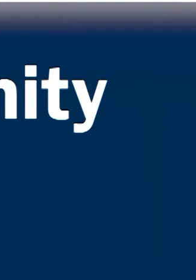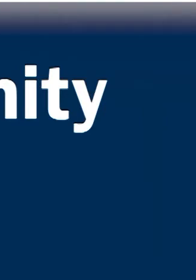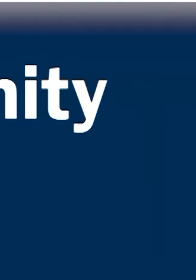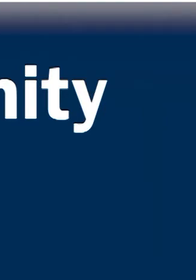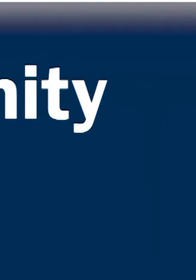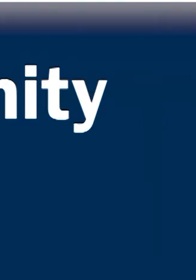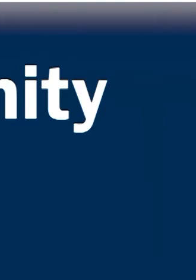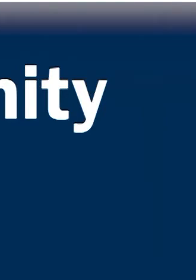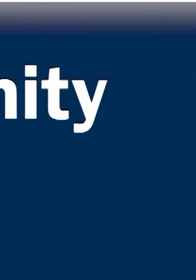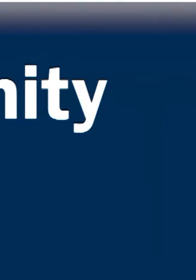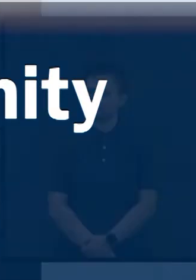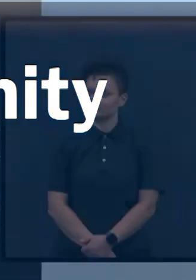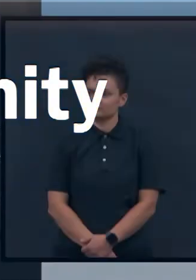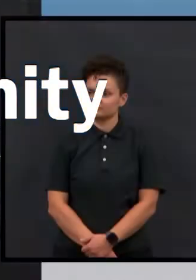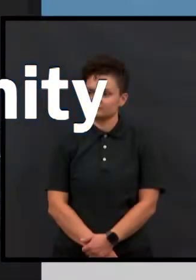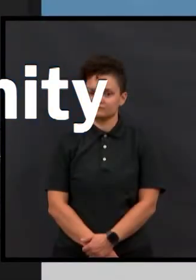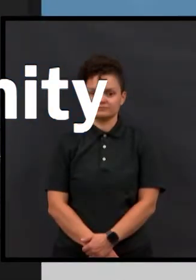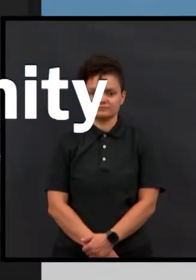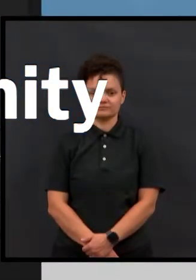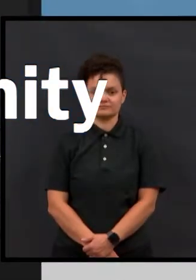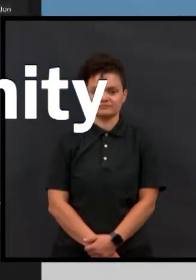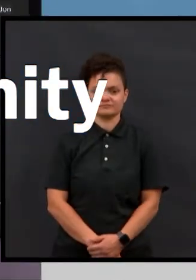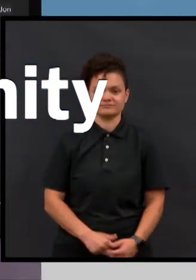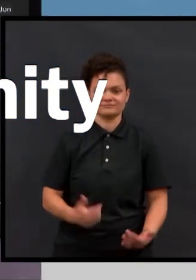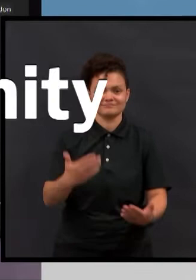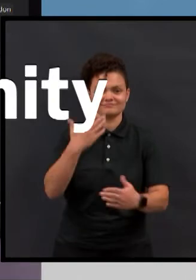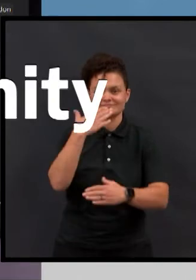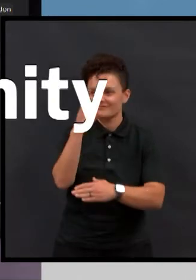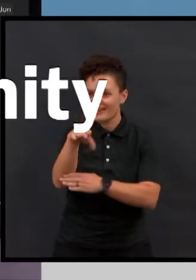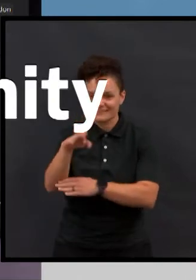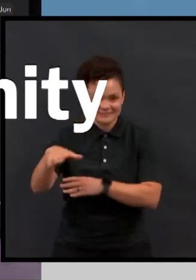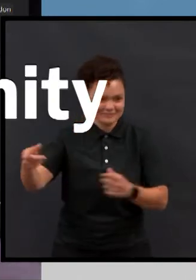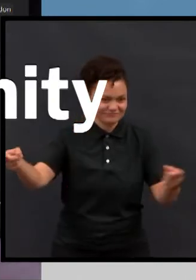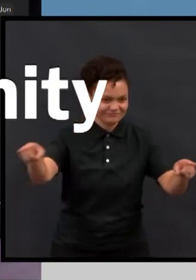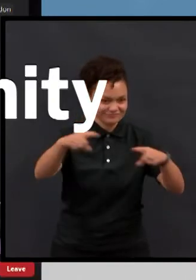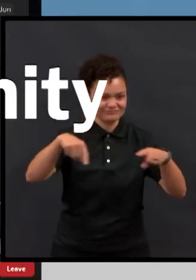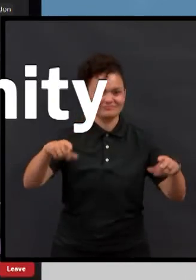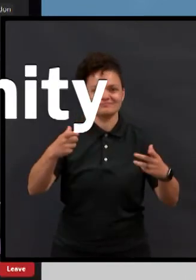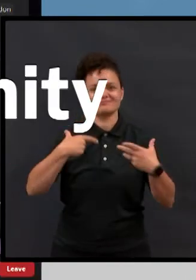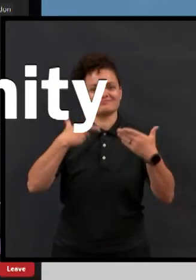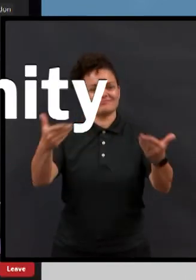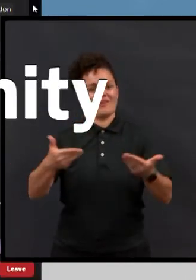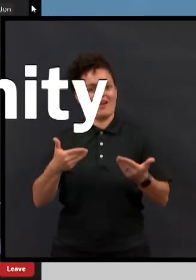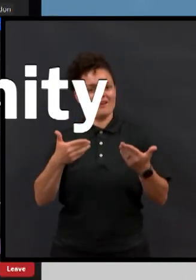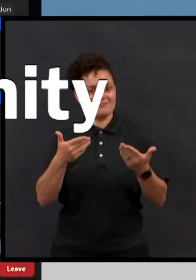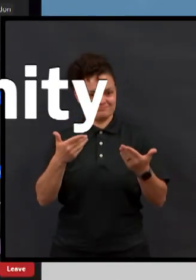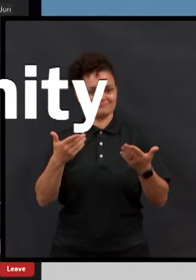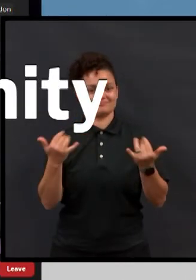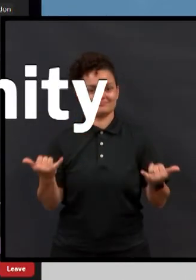good evening everyone and i want to welcome you to mayor hancock's virtual cabinet in the community